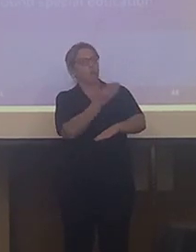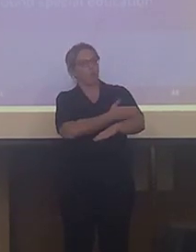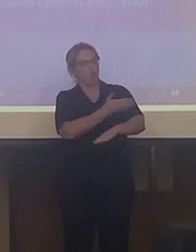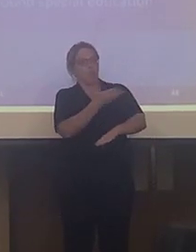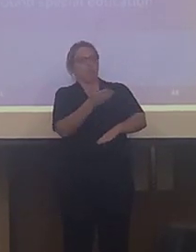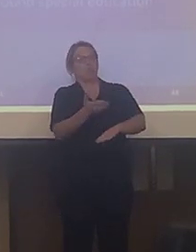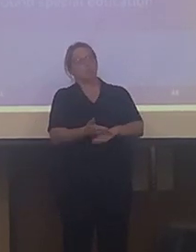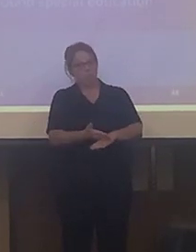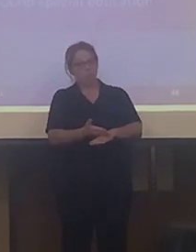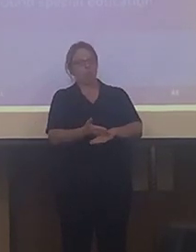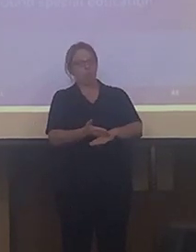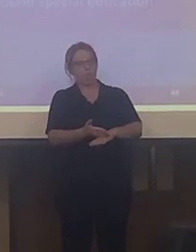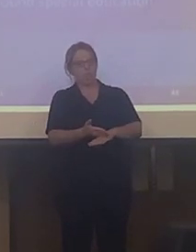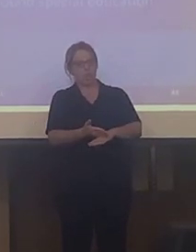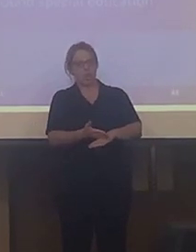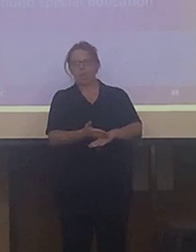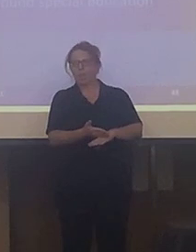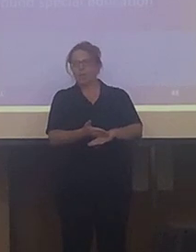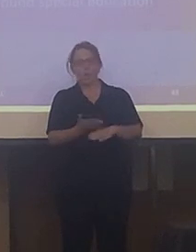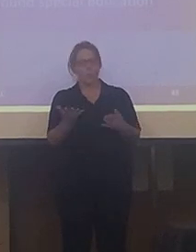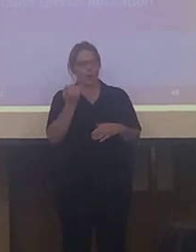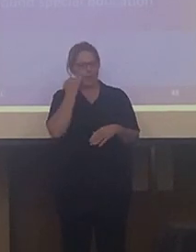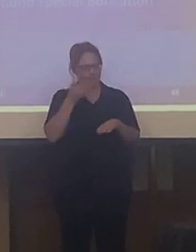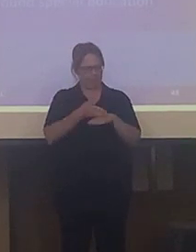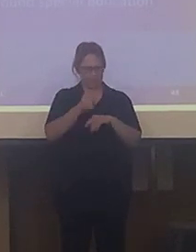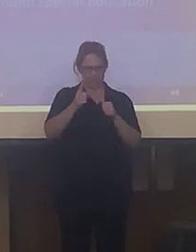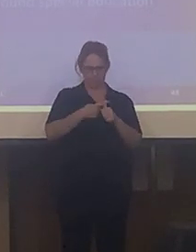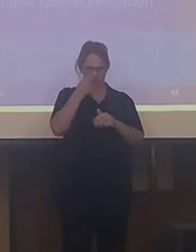she probably said but i was looking to what if after the first month the child reaches it